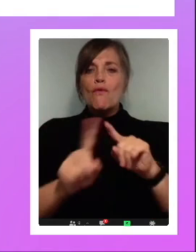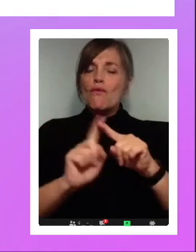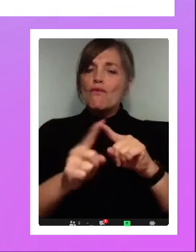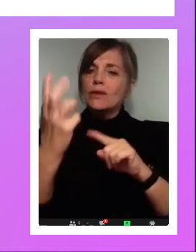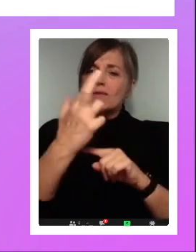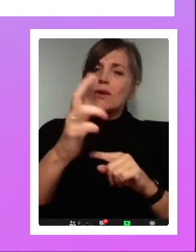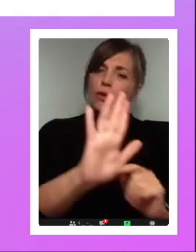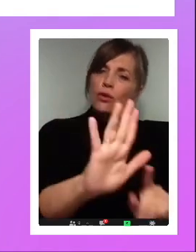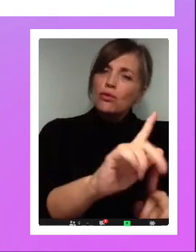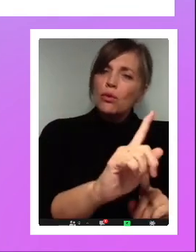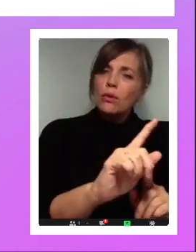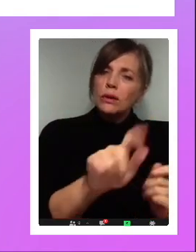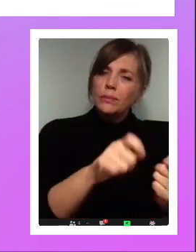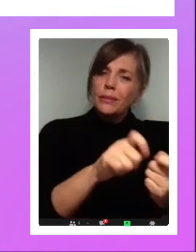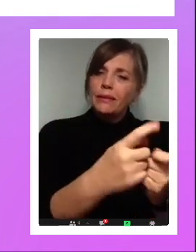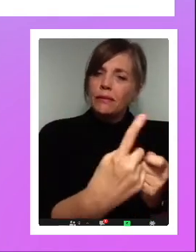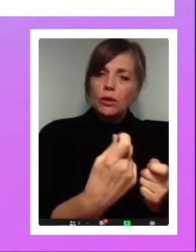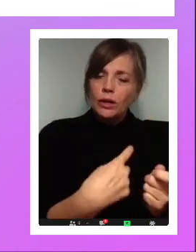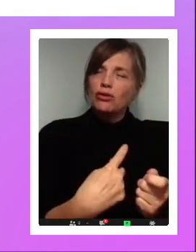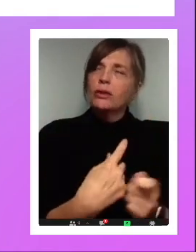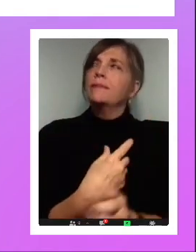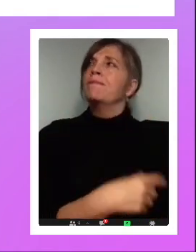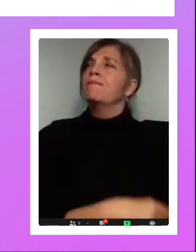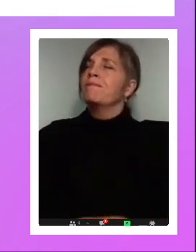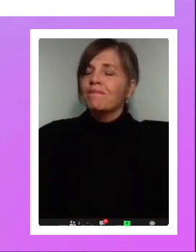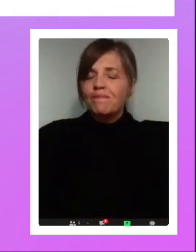that you're asking in fact I have a good friend